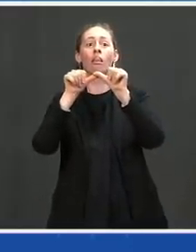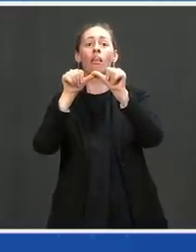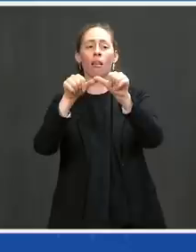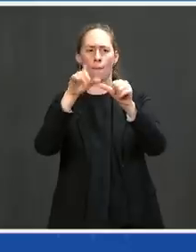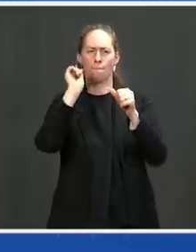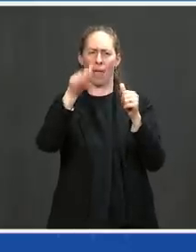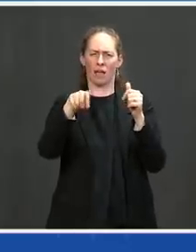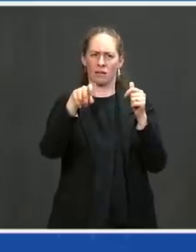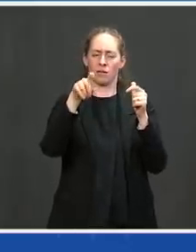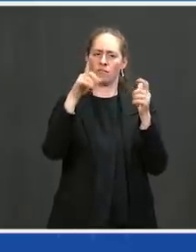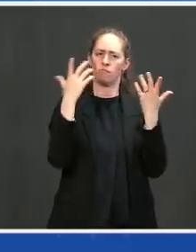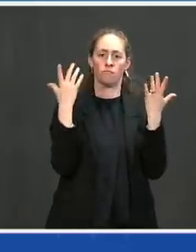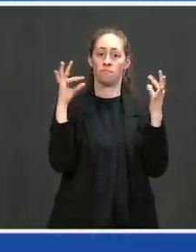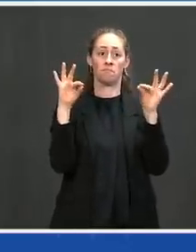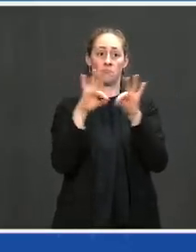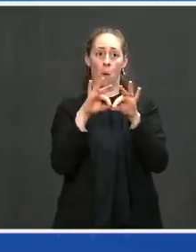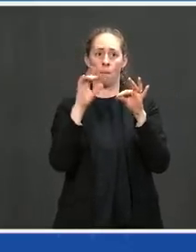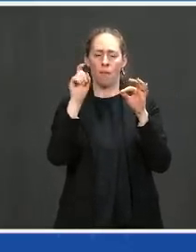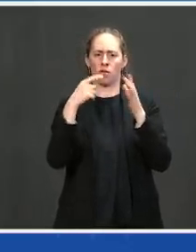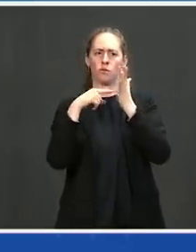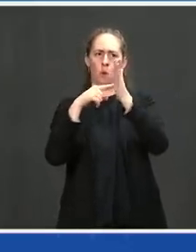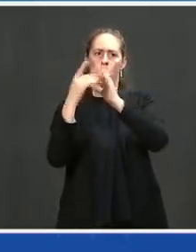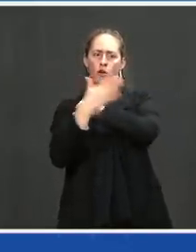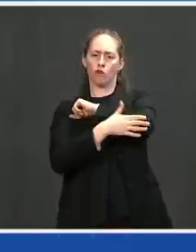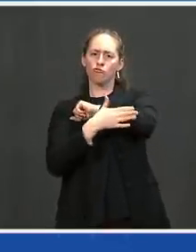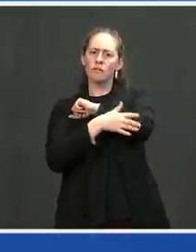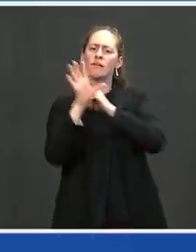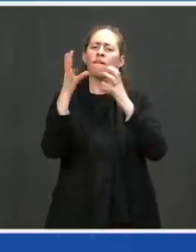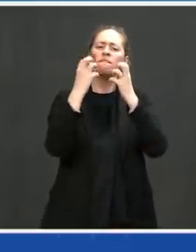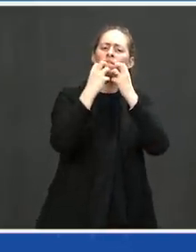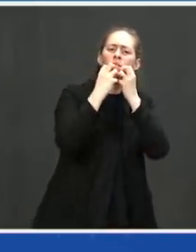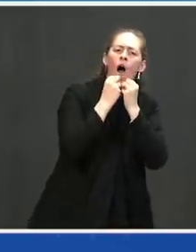And I said as -- "And, Mr. President, as I've told you before,